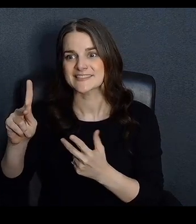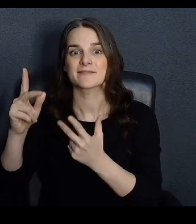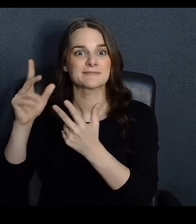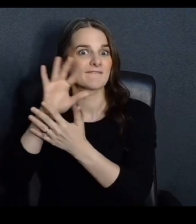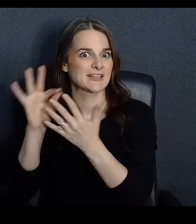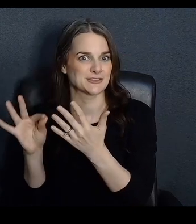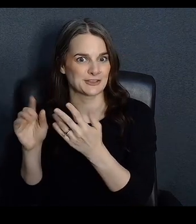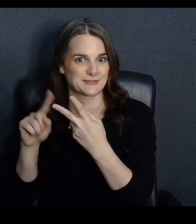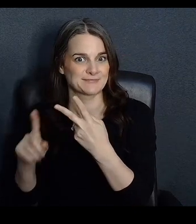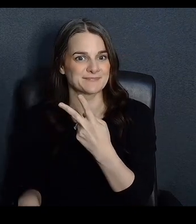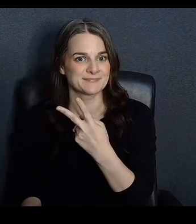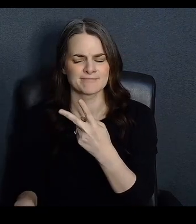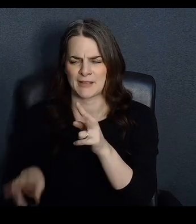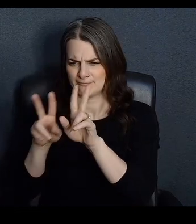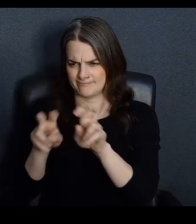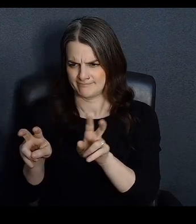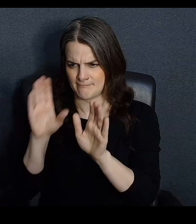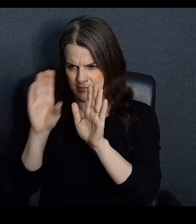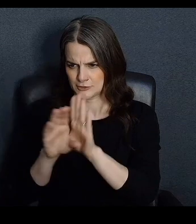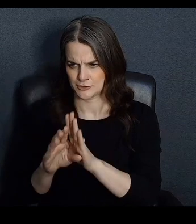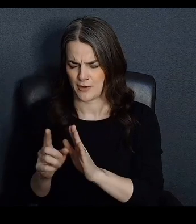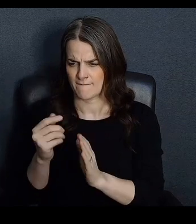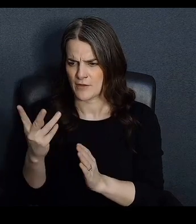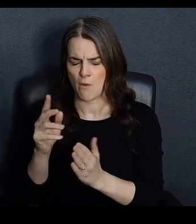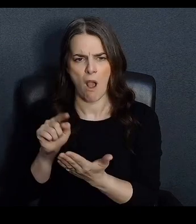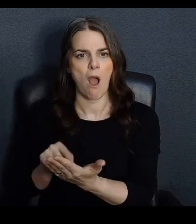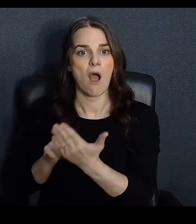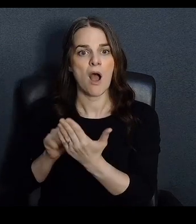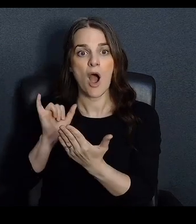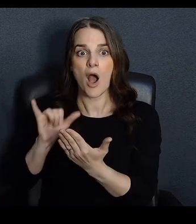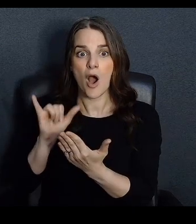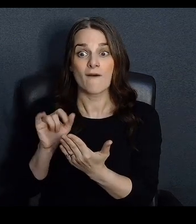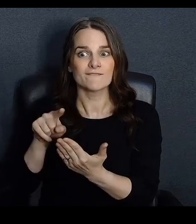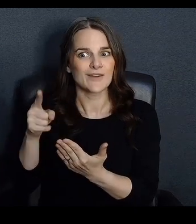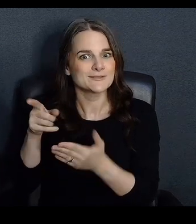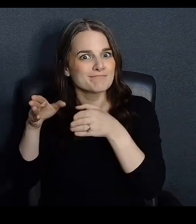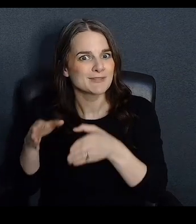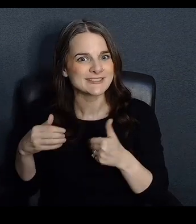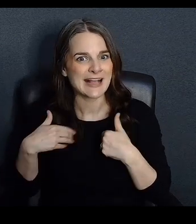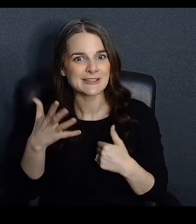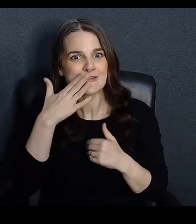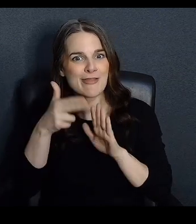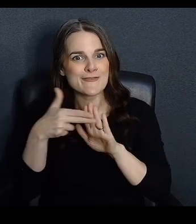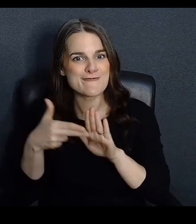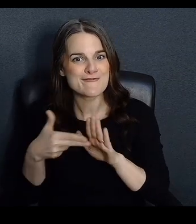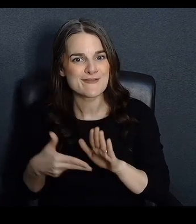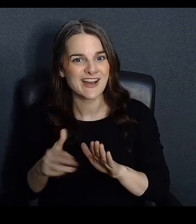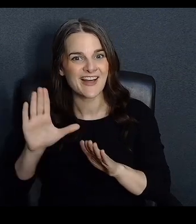And when I look at this picture, a couple techniques stand out to me. So I see first that the person has color coding on their calendar.